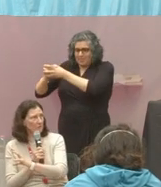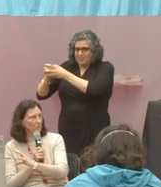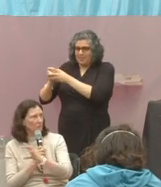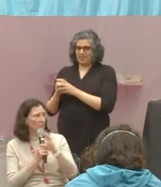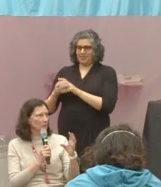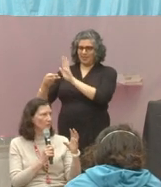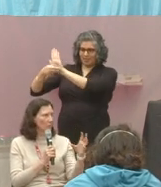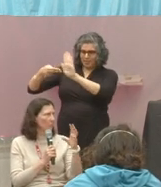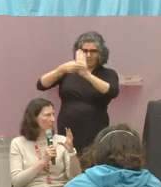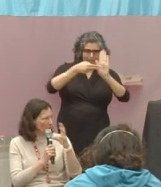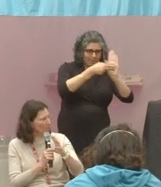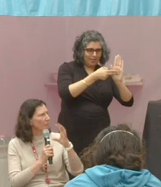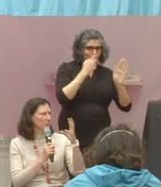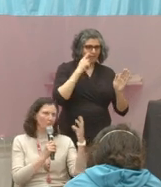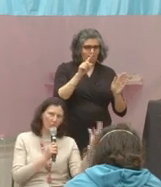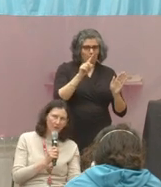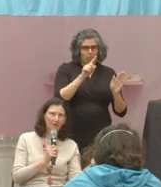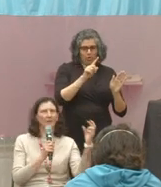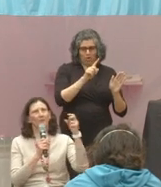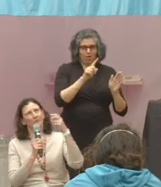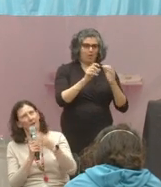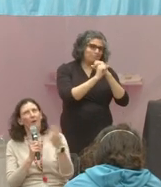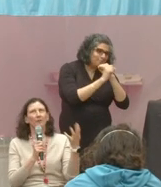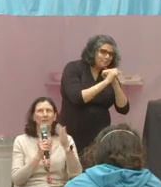into, just so you know, for job marketing, or you know, all of